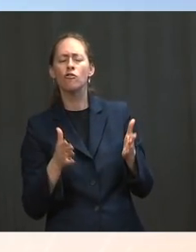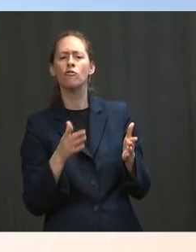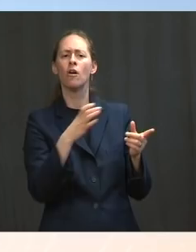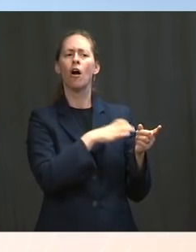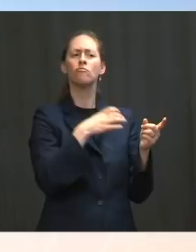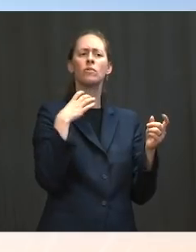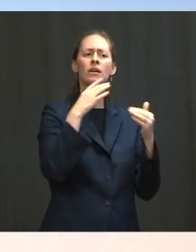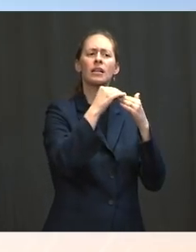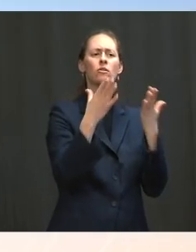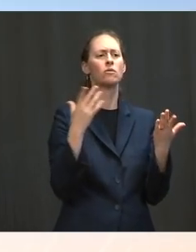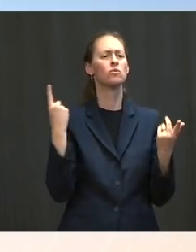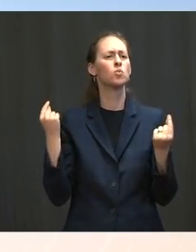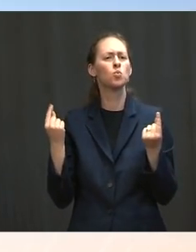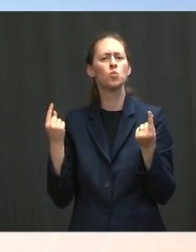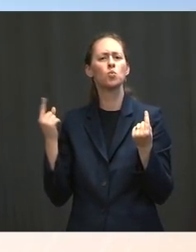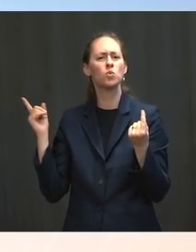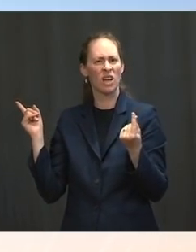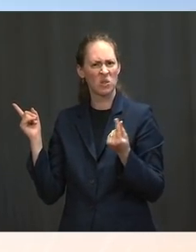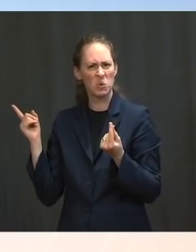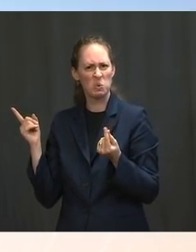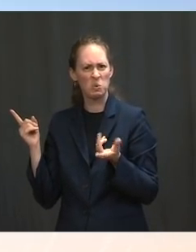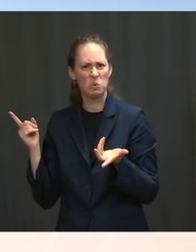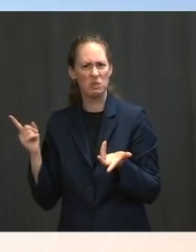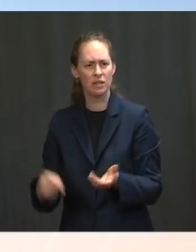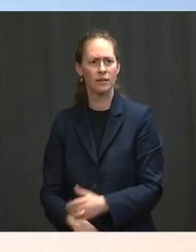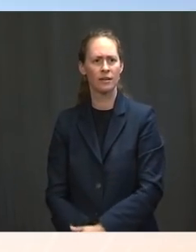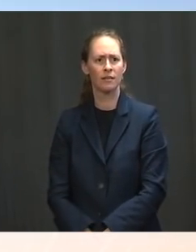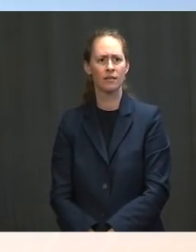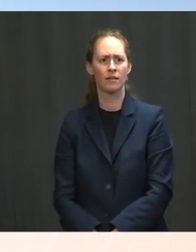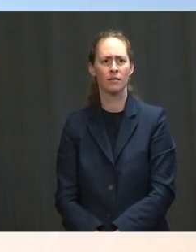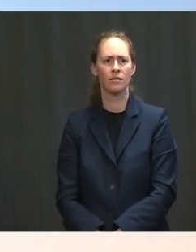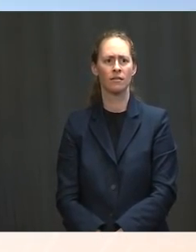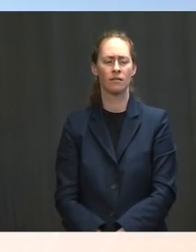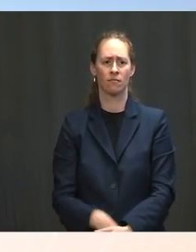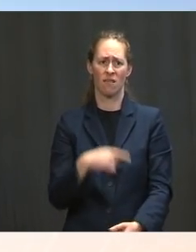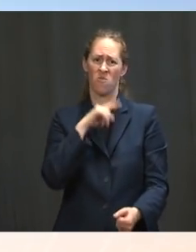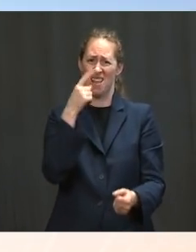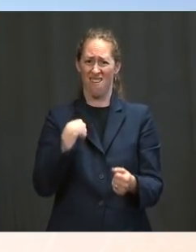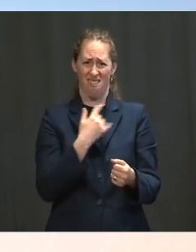Ms. Psaki: Well, we're very appreciative of the efforts by a number of the leaders who are working in discussions